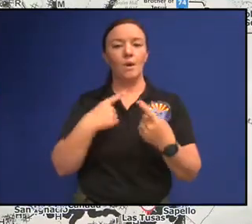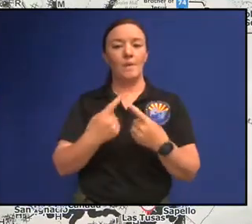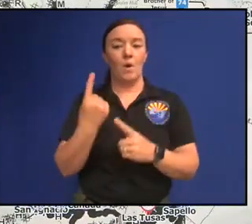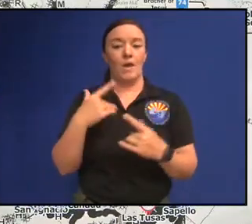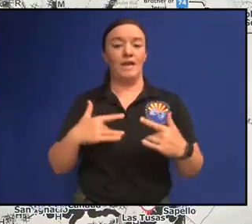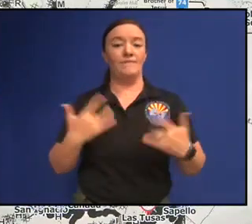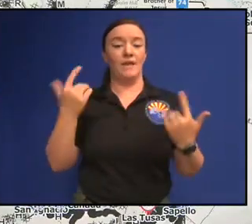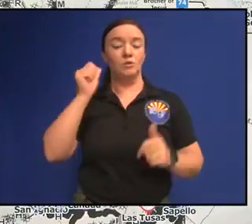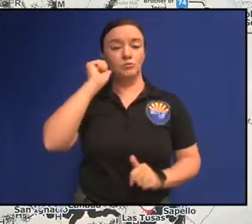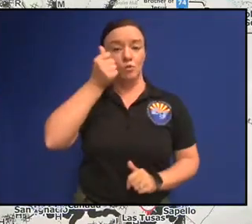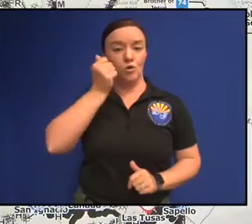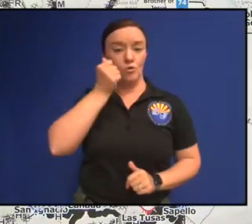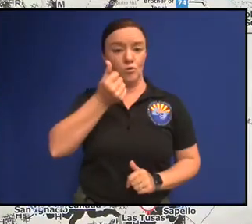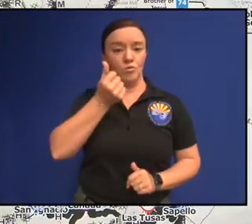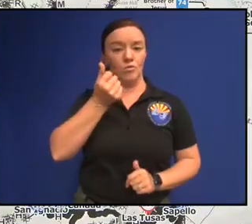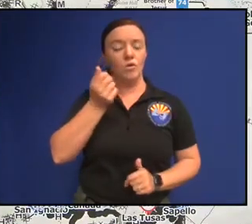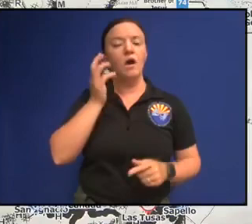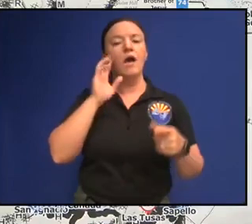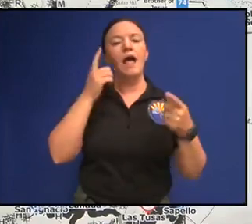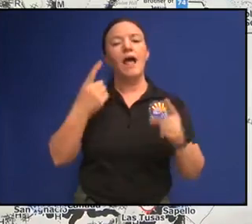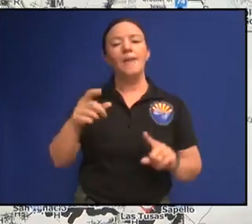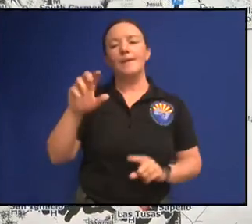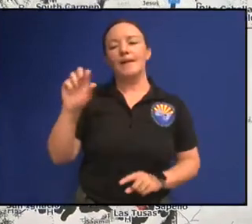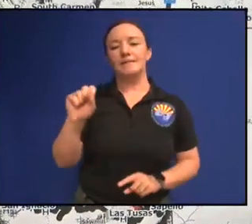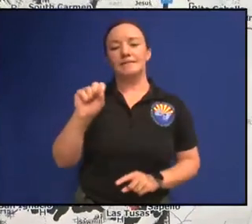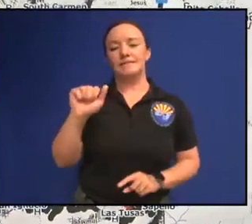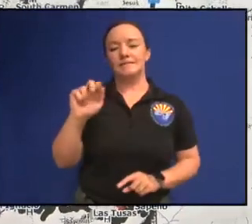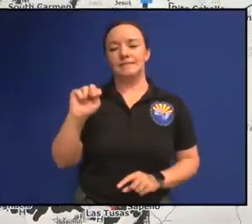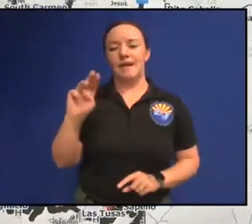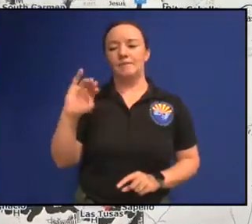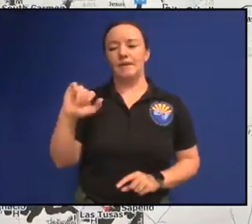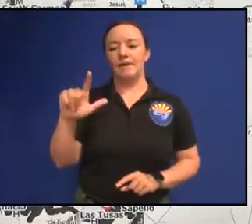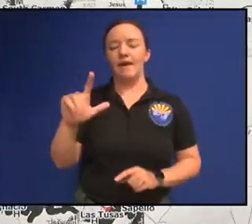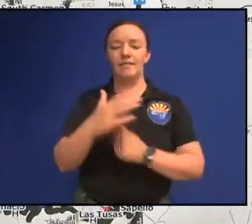COUNTY. IT'S AN OPEN HOUSE FOR THE AGRICULTURAL COMMUNITY